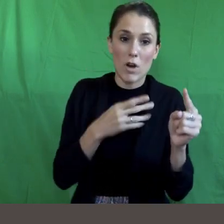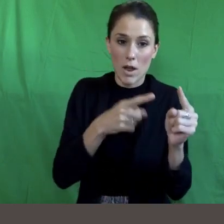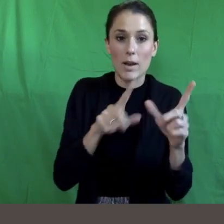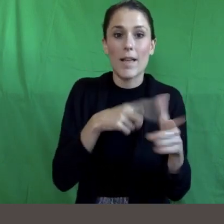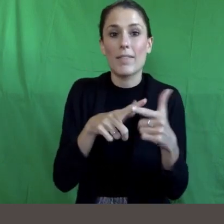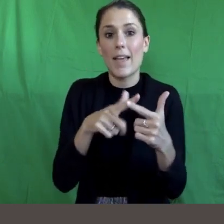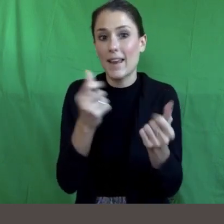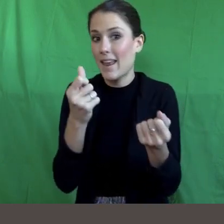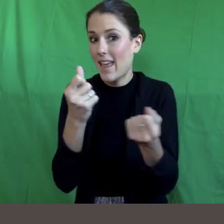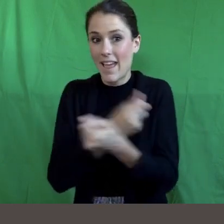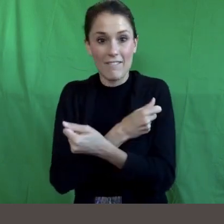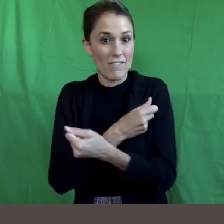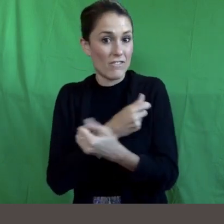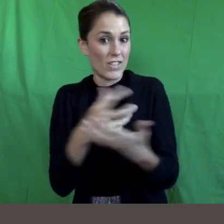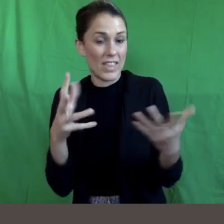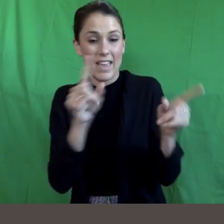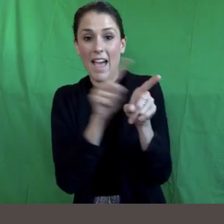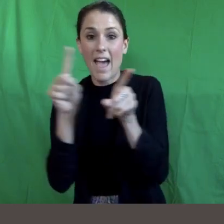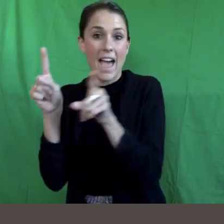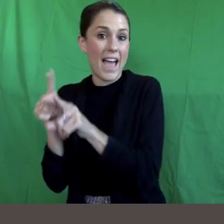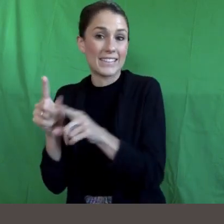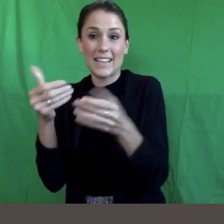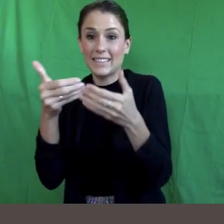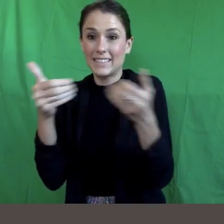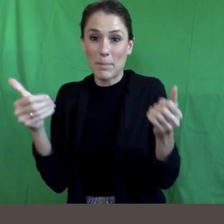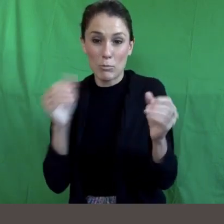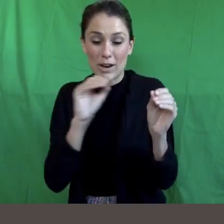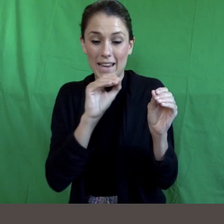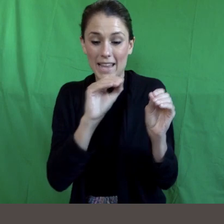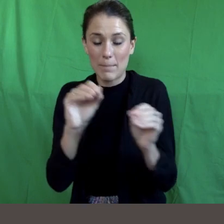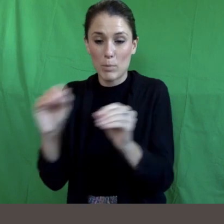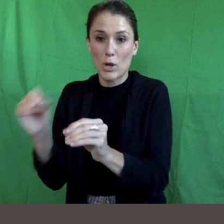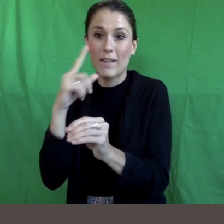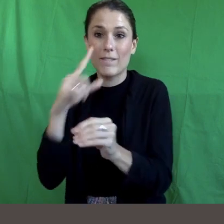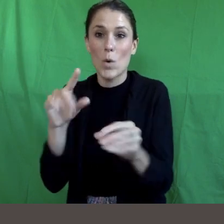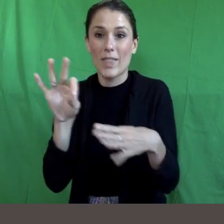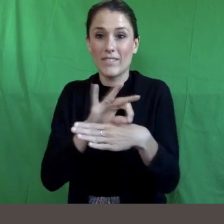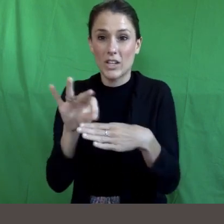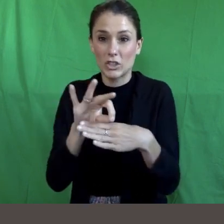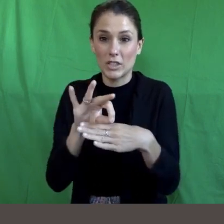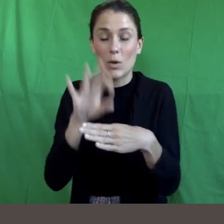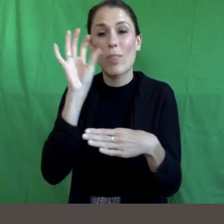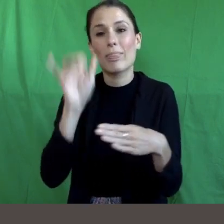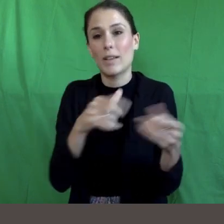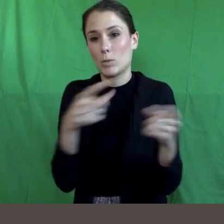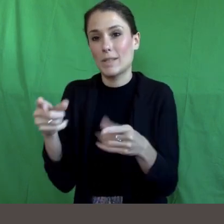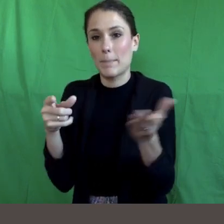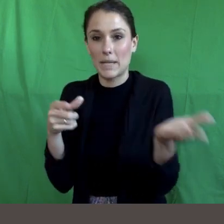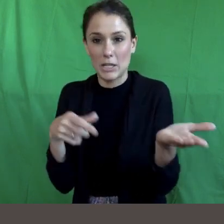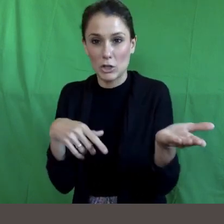pass in every single item in that iterable as a separate input to a function. That's exactly what's happening right here.